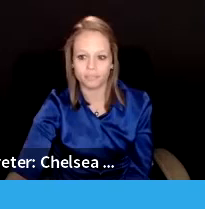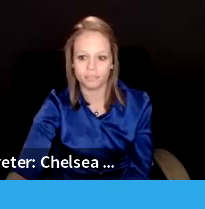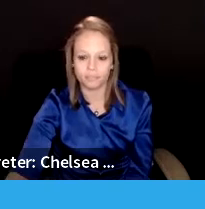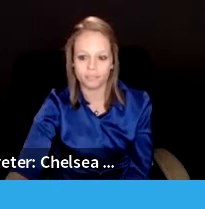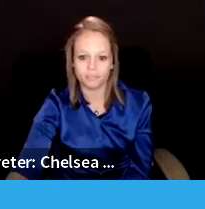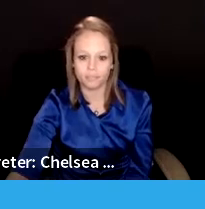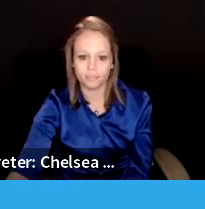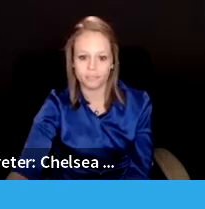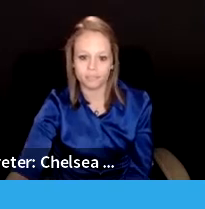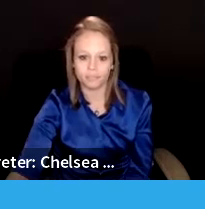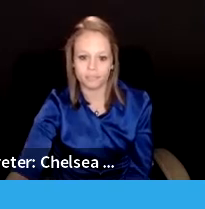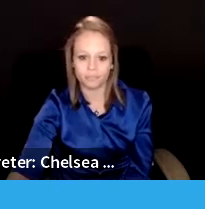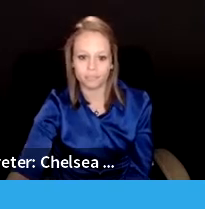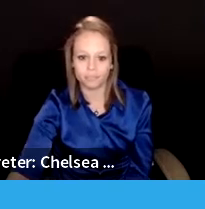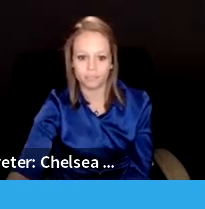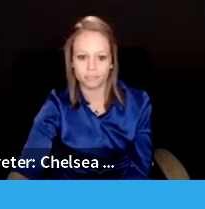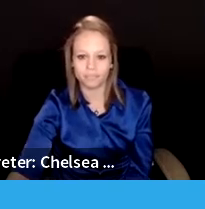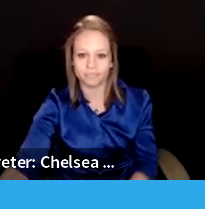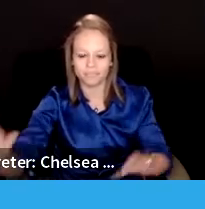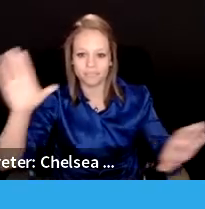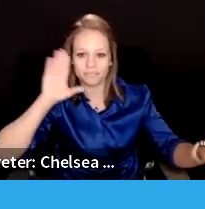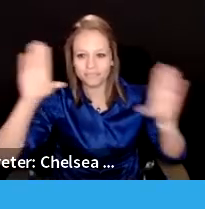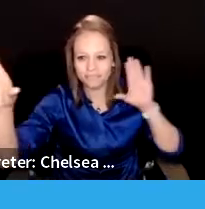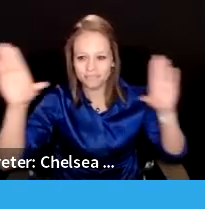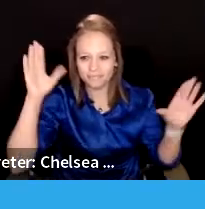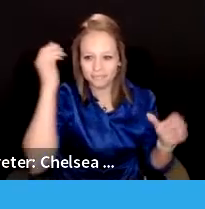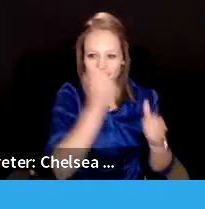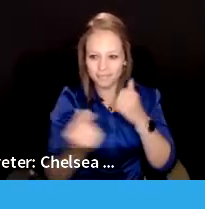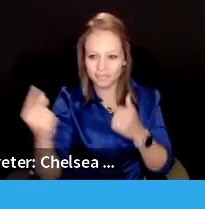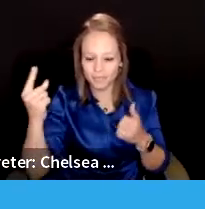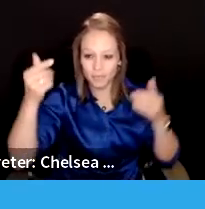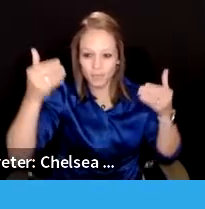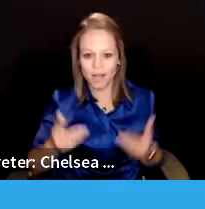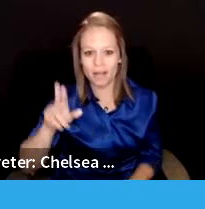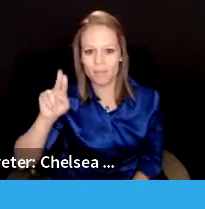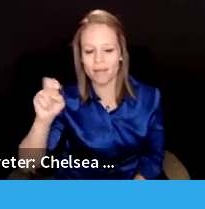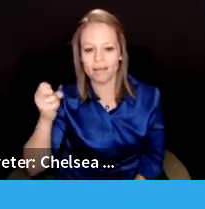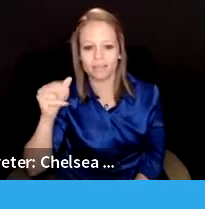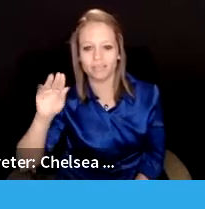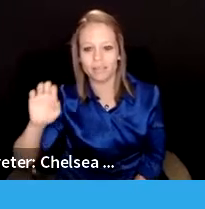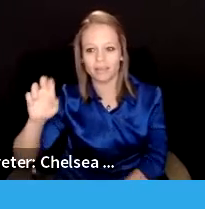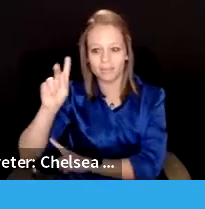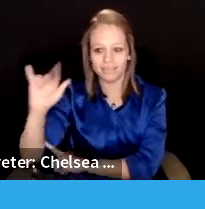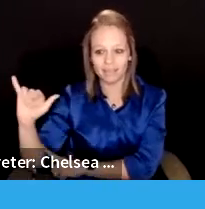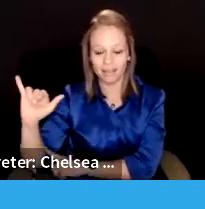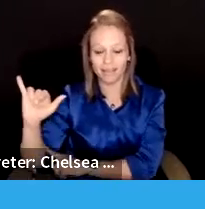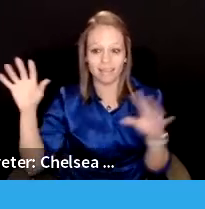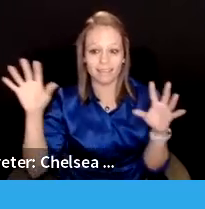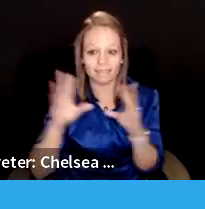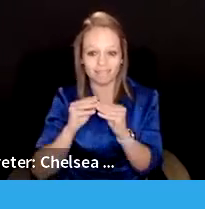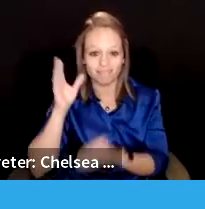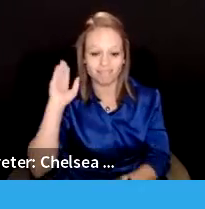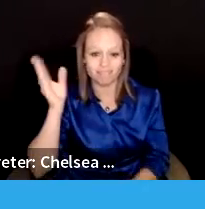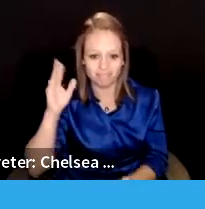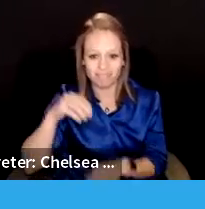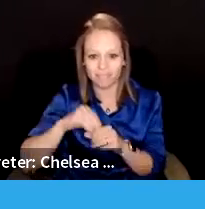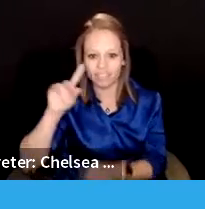Hello everyone and welcome to UNSHAME Kentucky